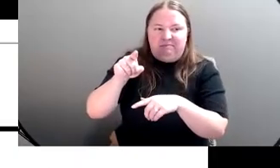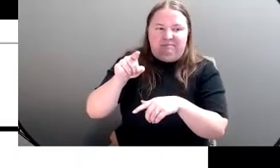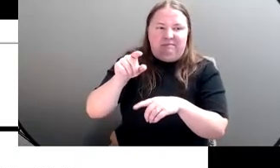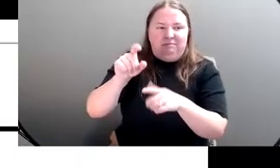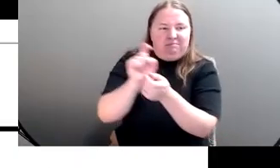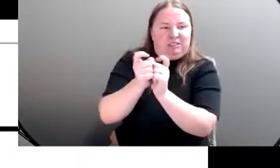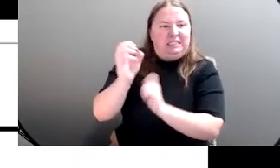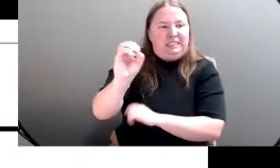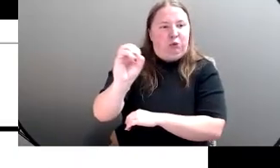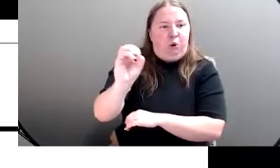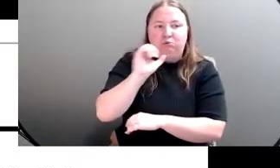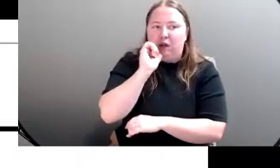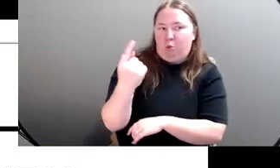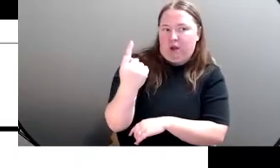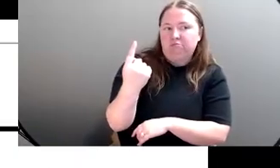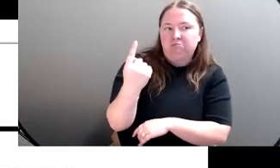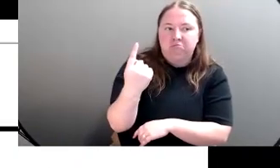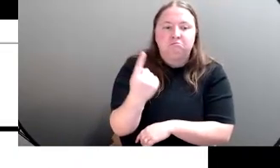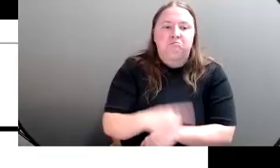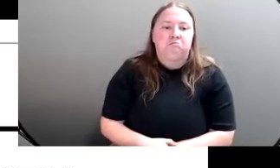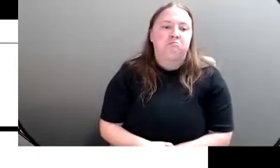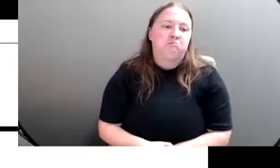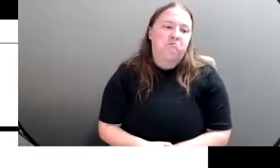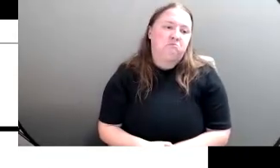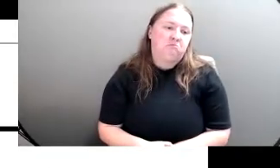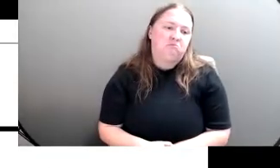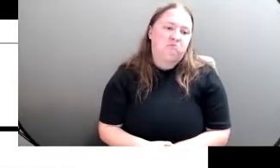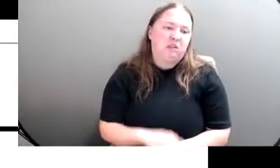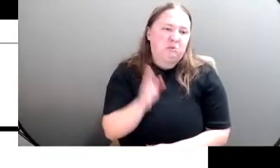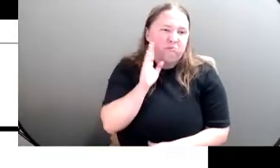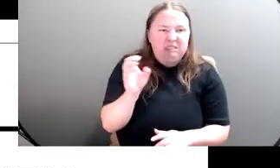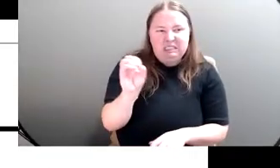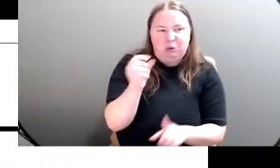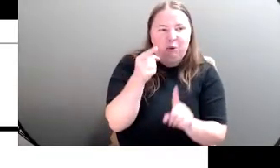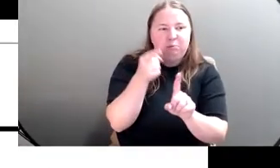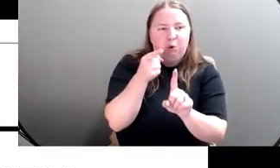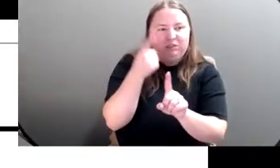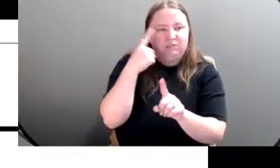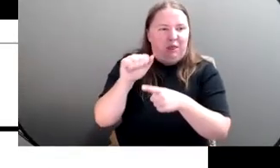But and then so again, it'll just be zero points for, for the practice quiz.